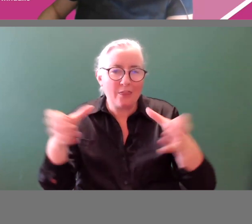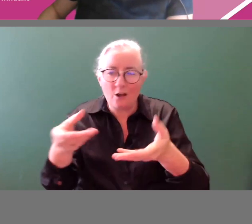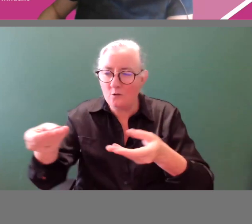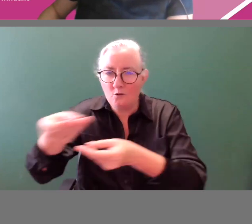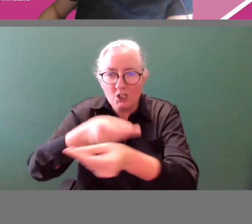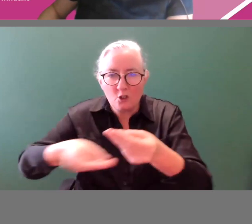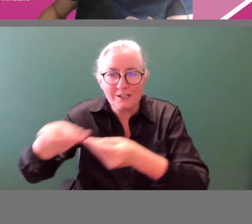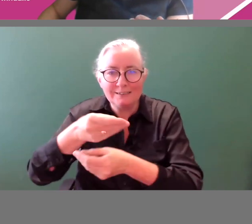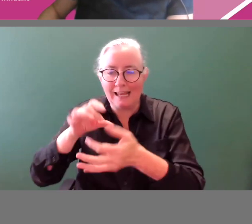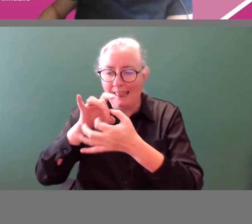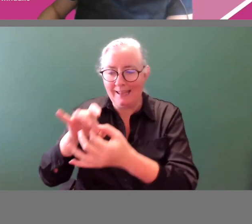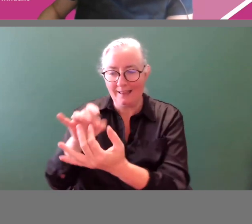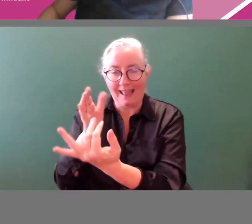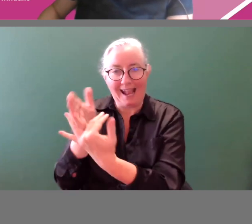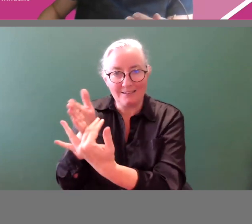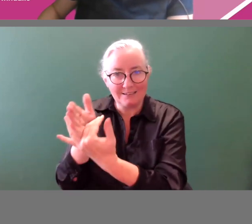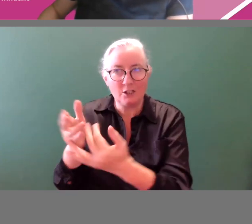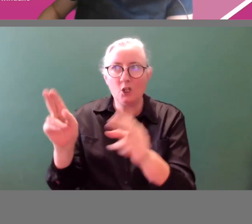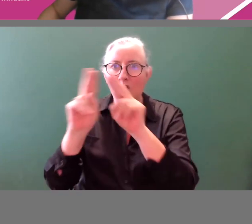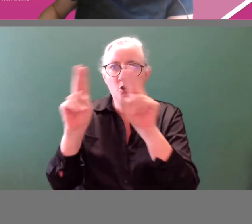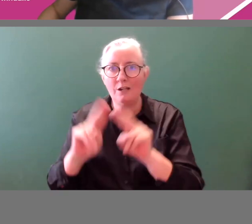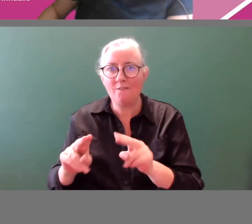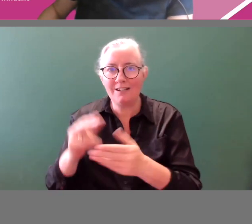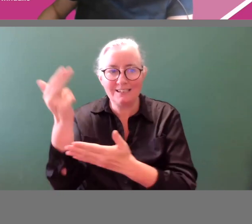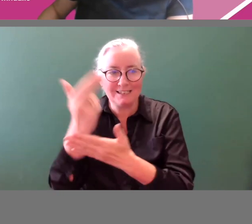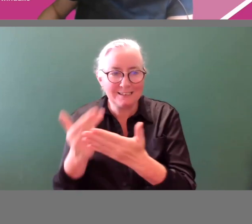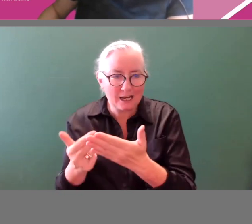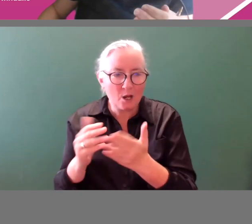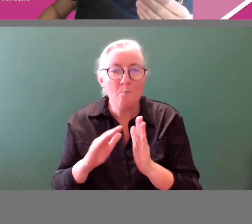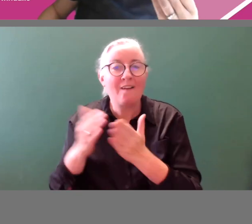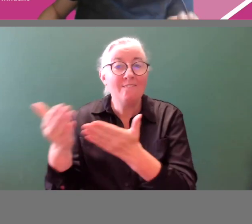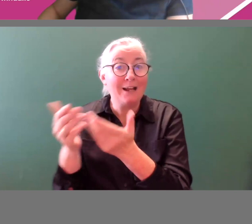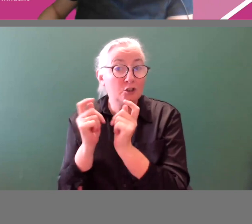accessibility and Universal Design and also providing training. If this is something you